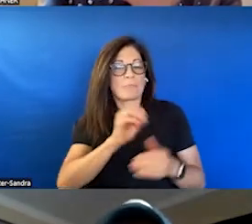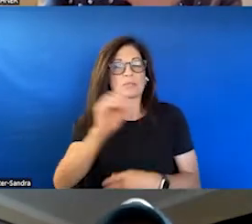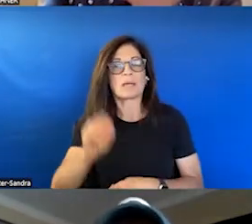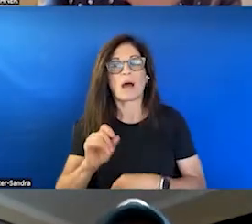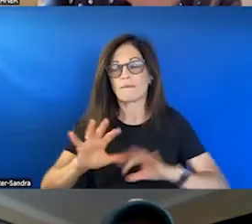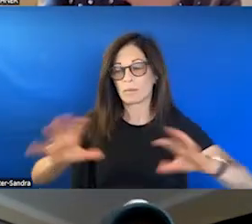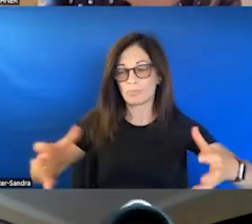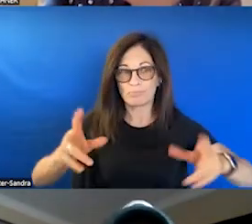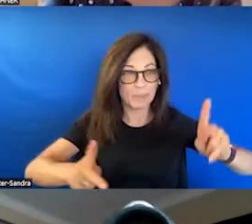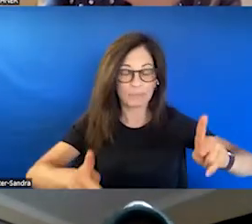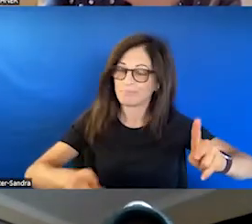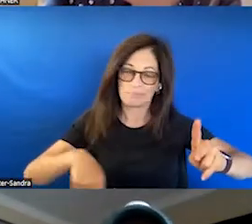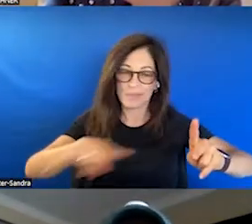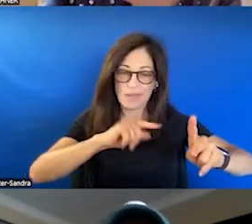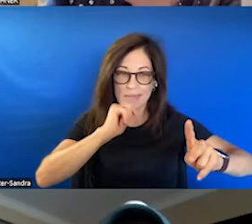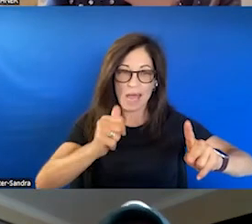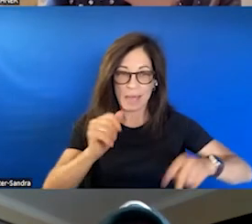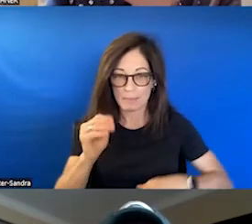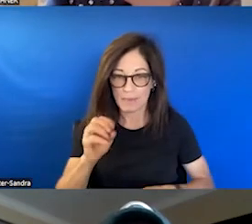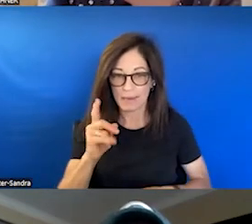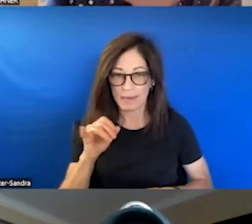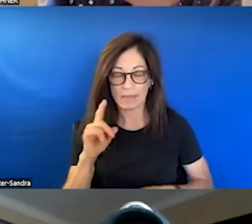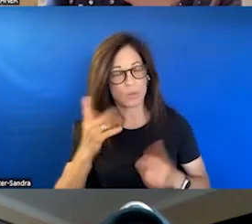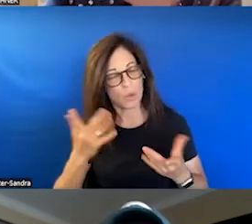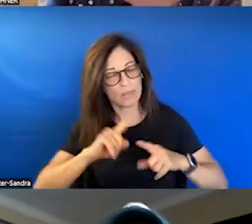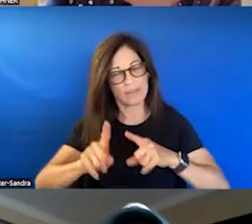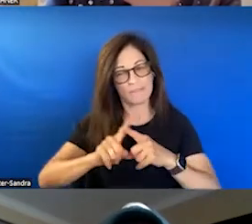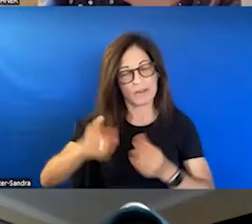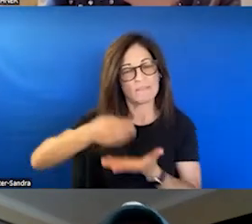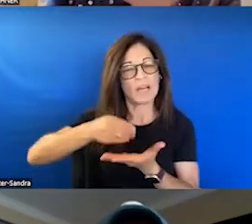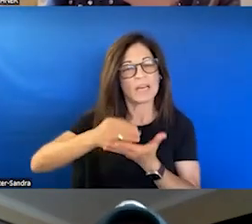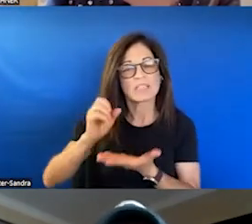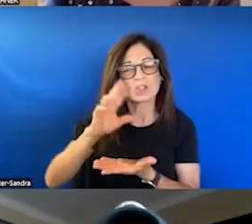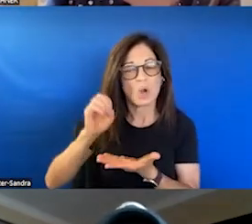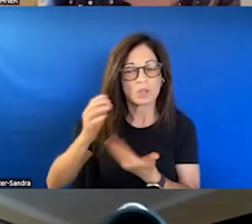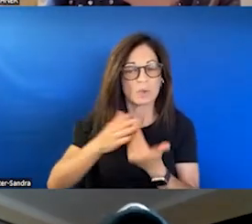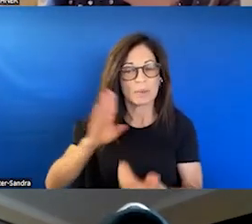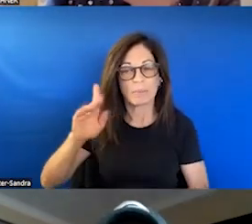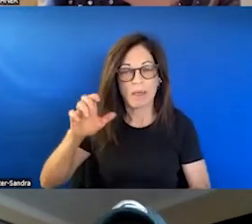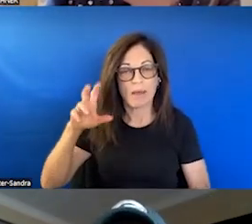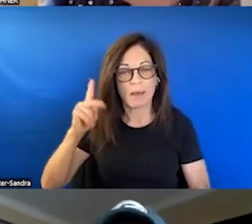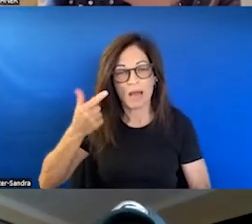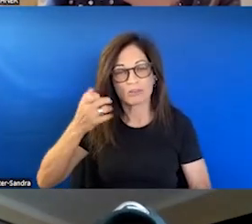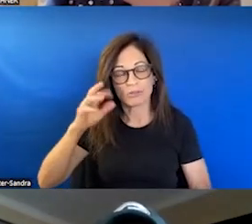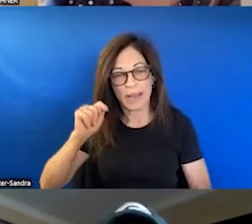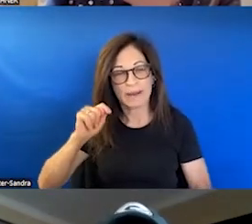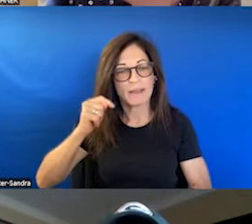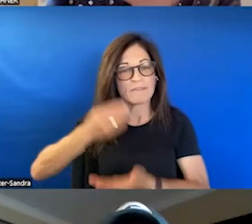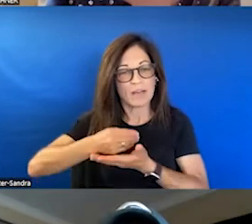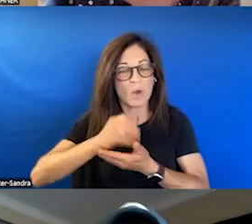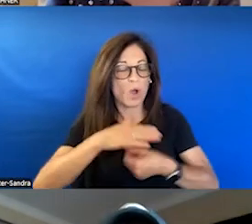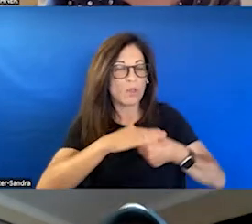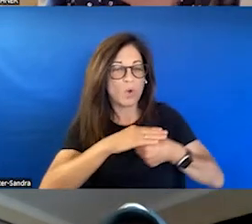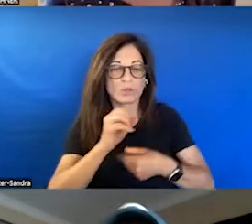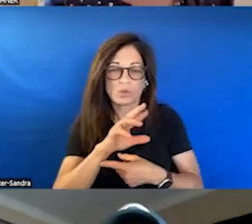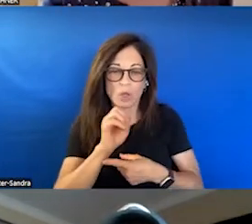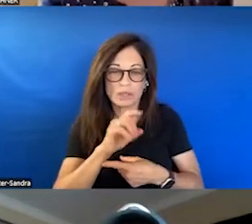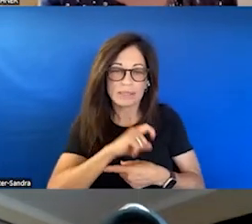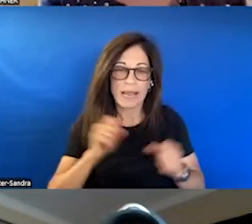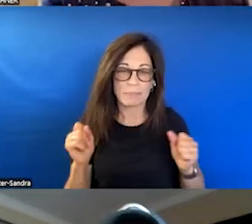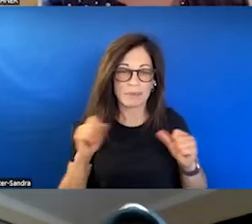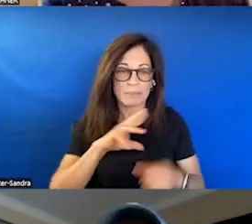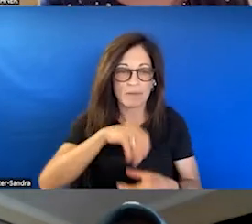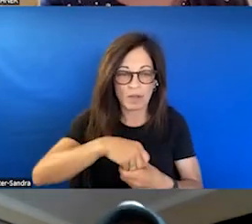THAT IS NOT MEDICAID. WHAT, FUNDING SOURCES. LOCAL SOURCES CAN COME ALONG. COME ALONG TO ALLOCATE